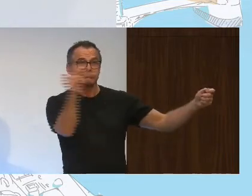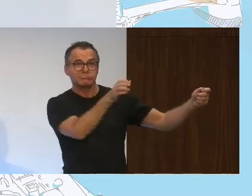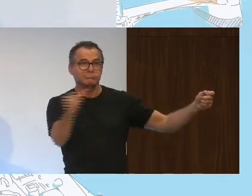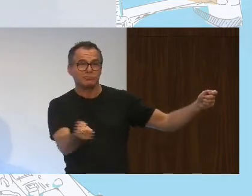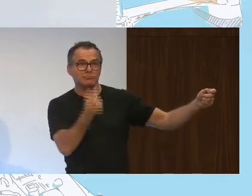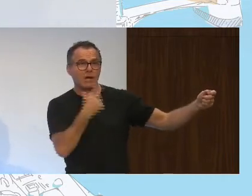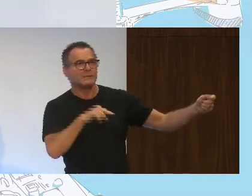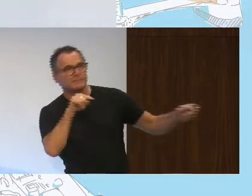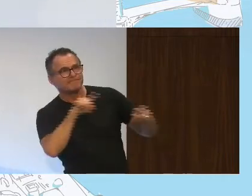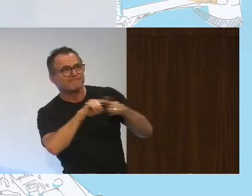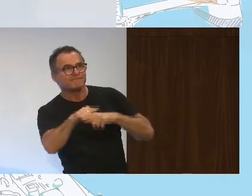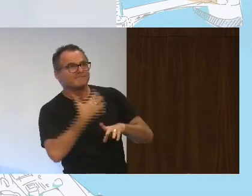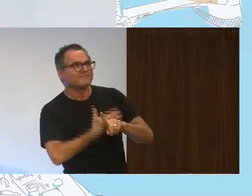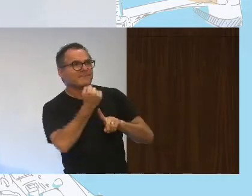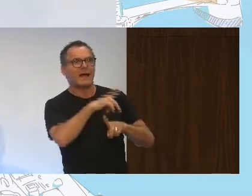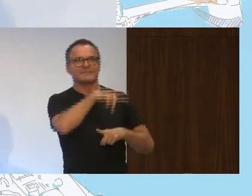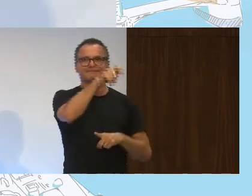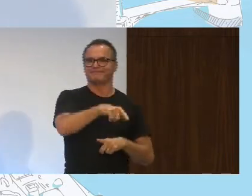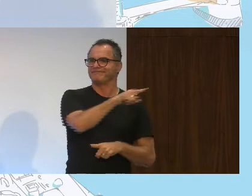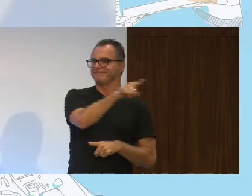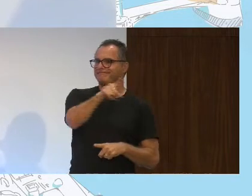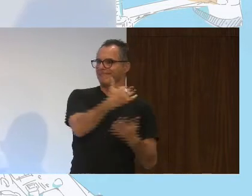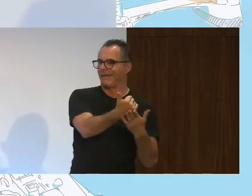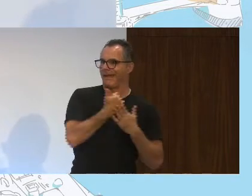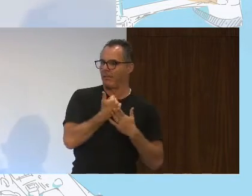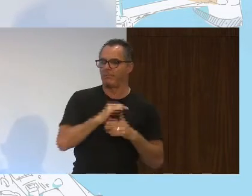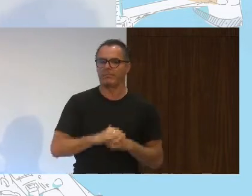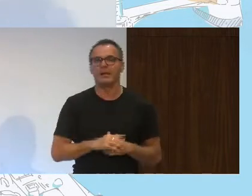that would help stop the migraines, the prophylactic. But that is where we are now.